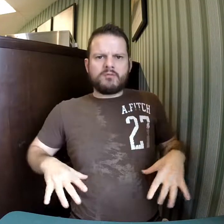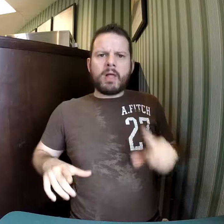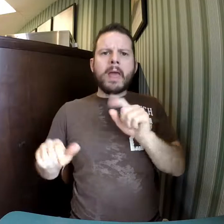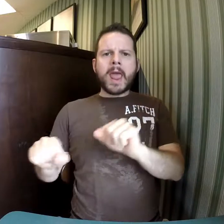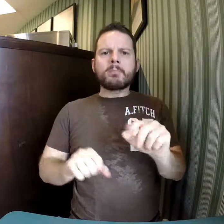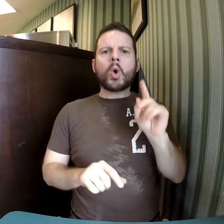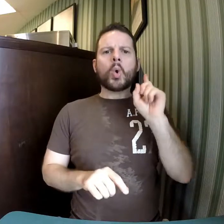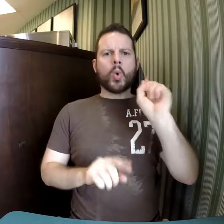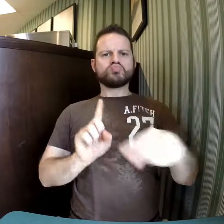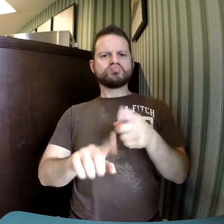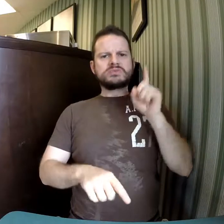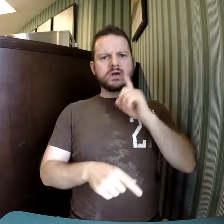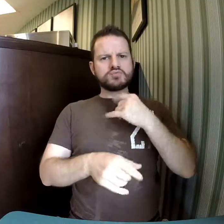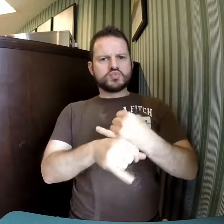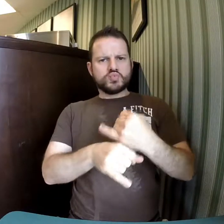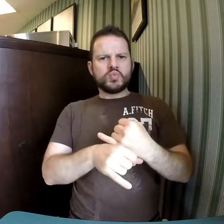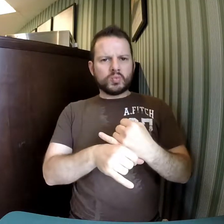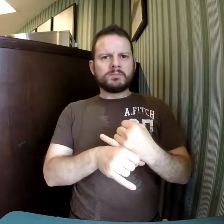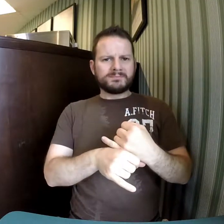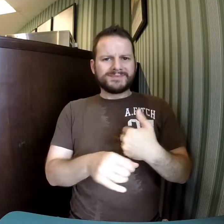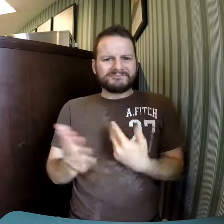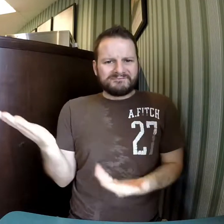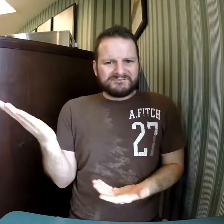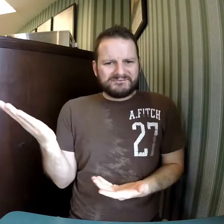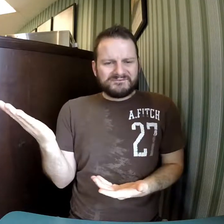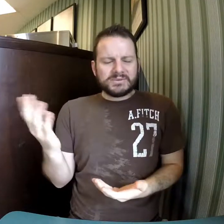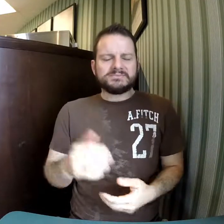they would have been able to go to a deaf school right there!